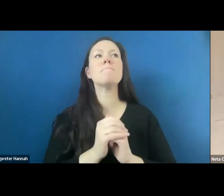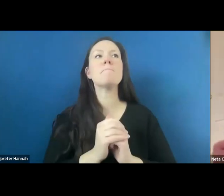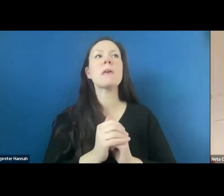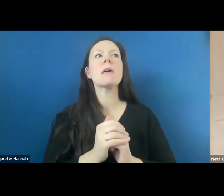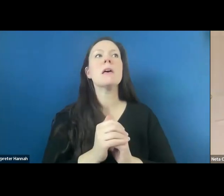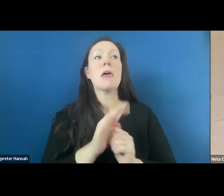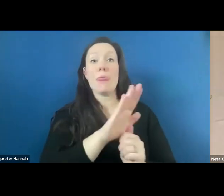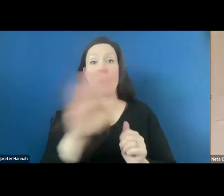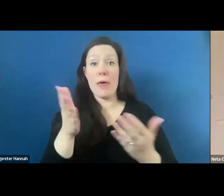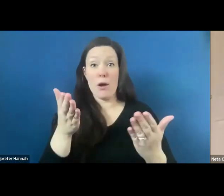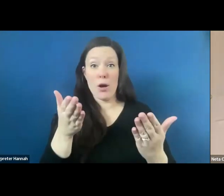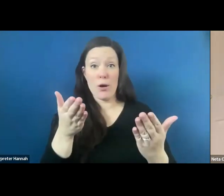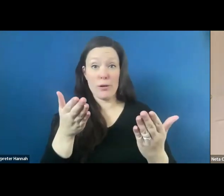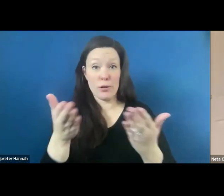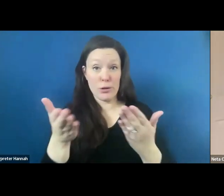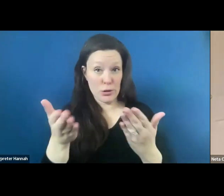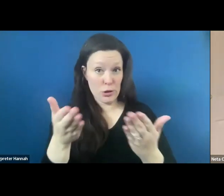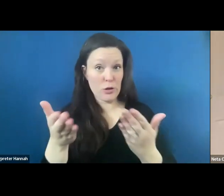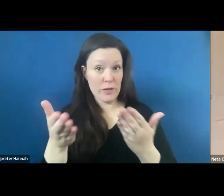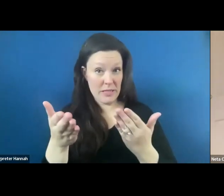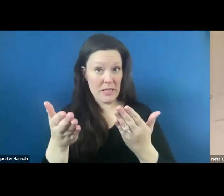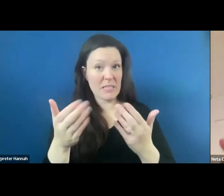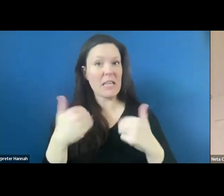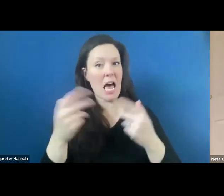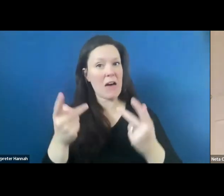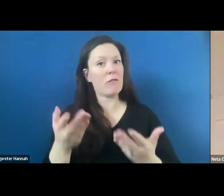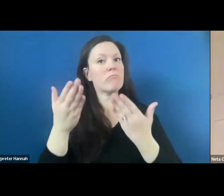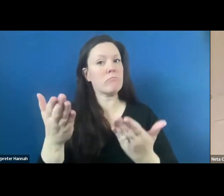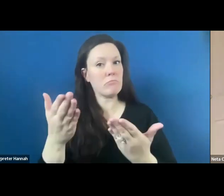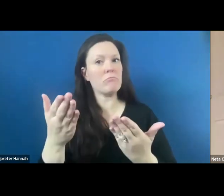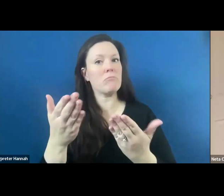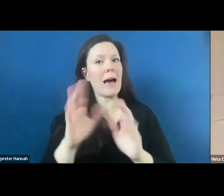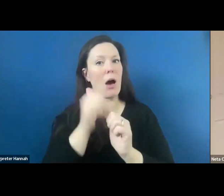proposes to cut their emissions, and they have emission reduction goals